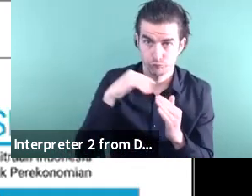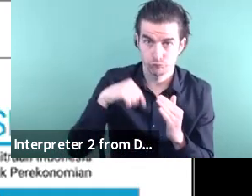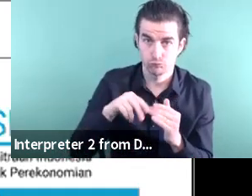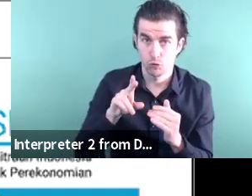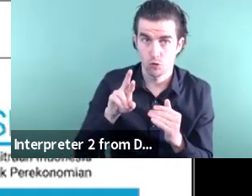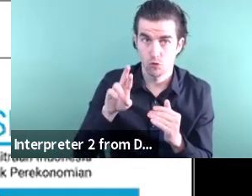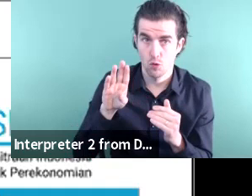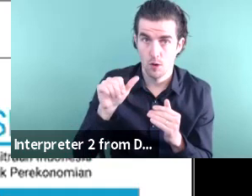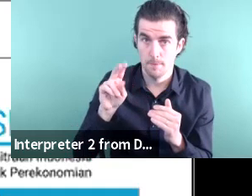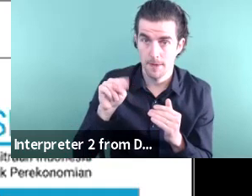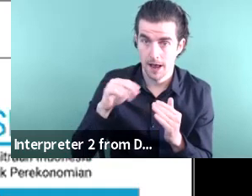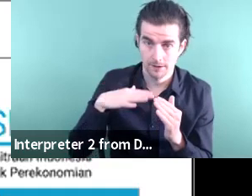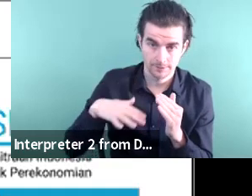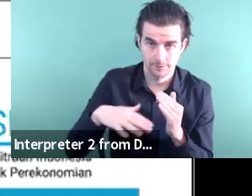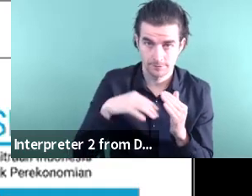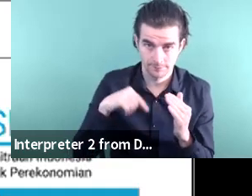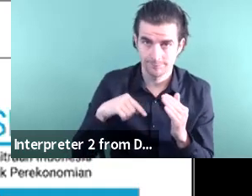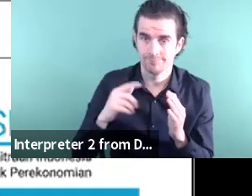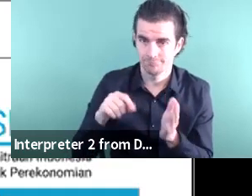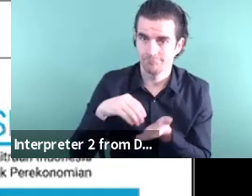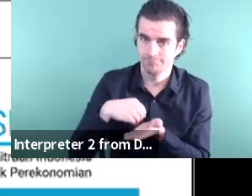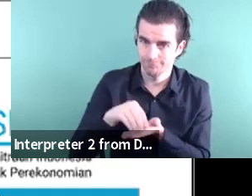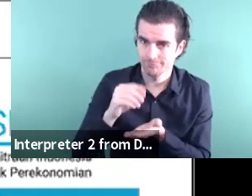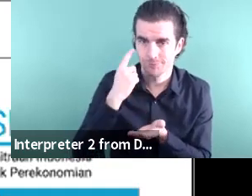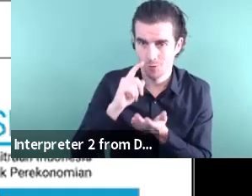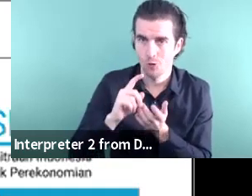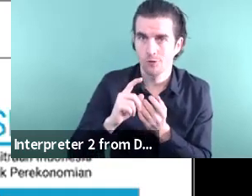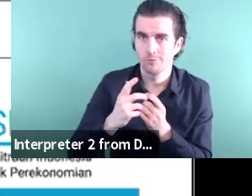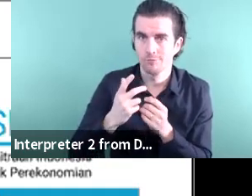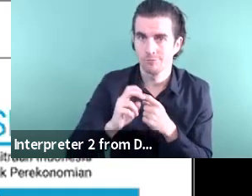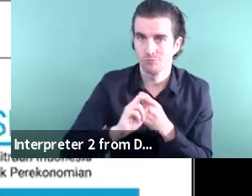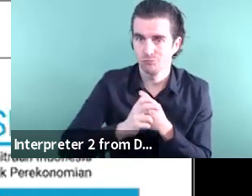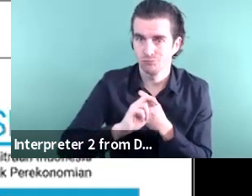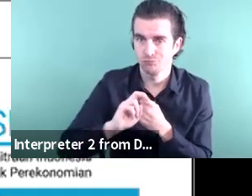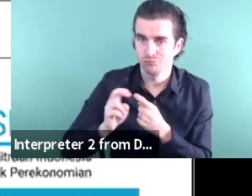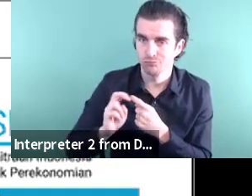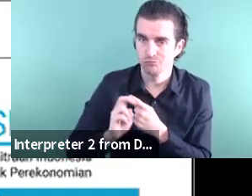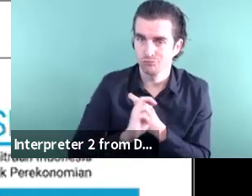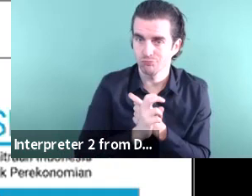right now for instance in Jakarta, one of the main public transport providers, does provide